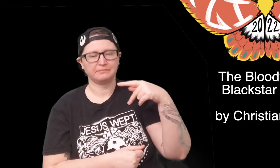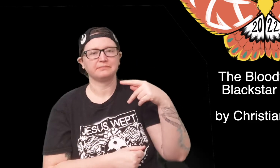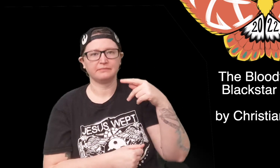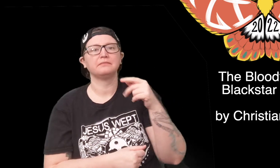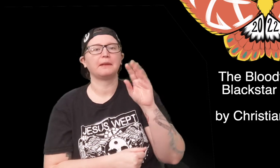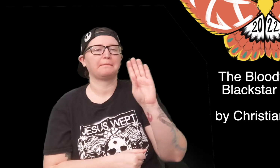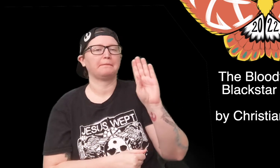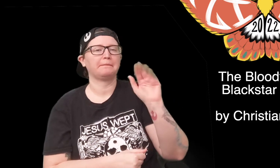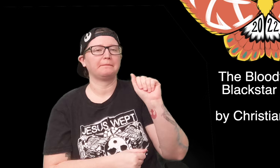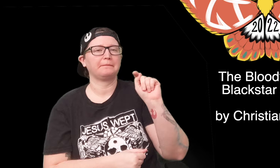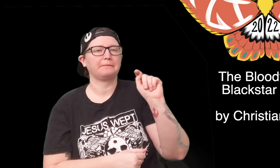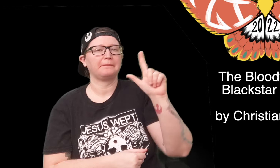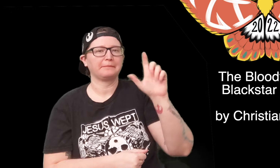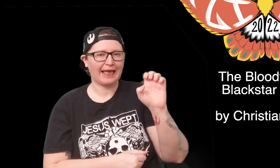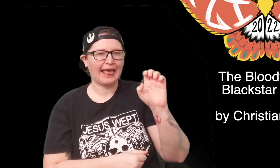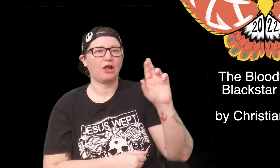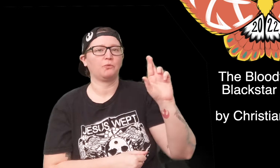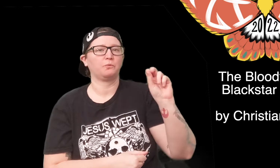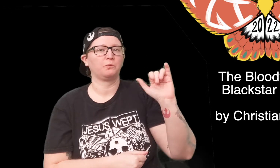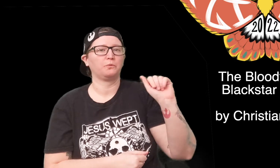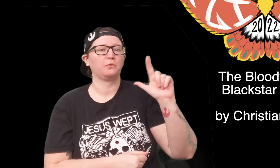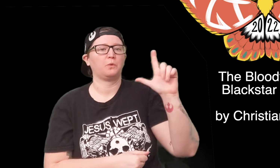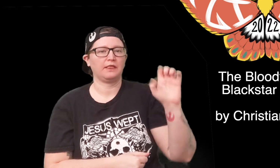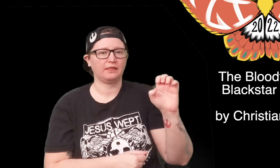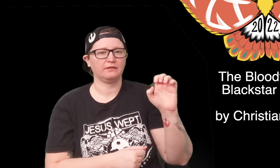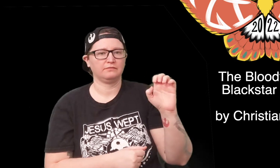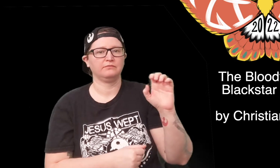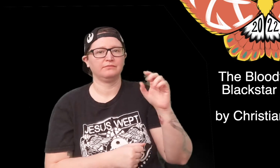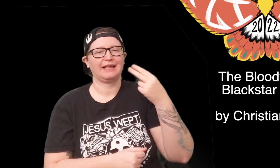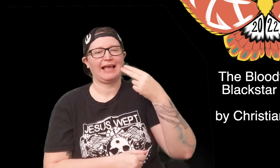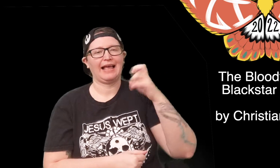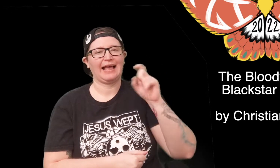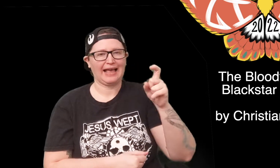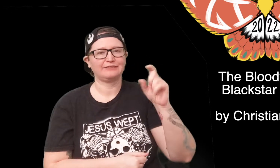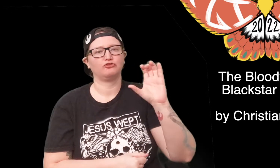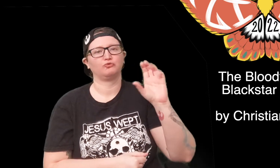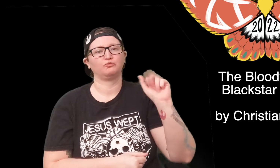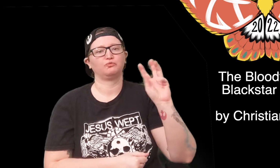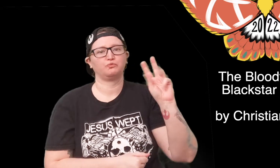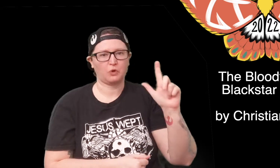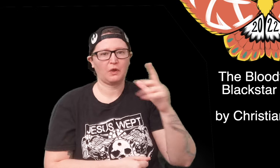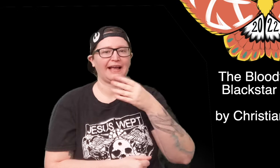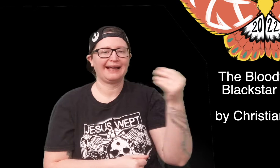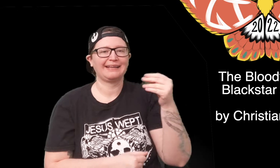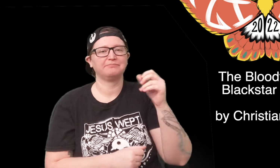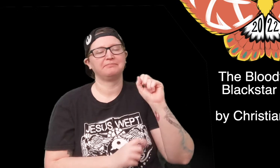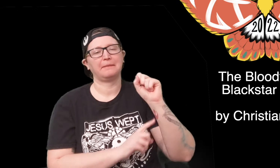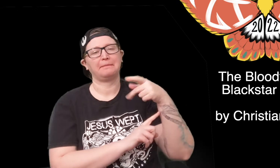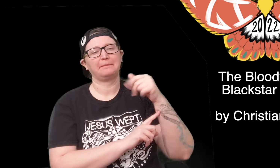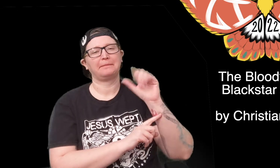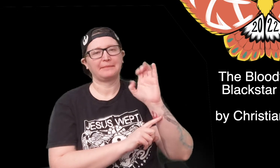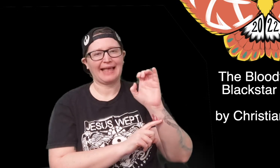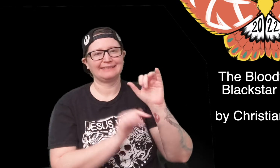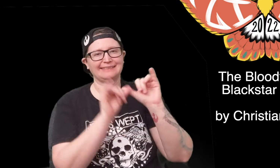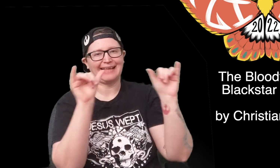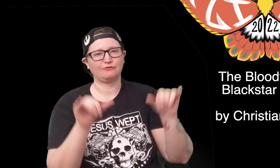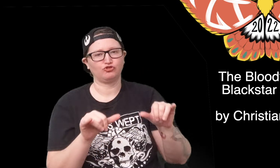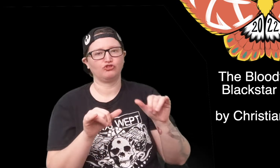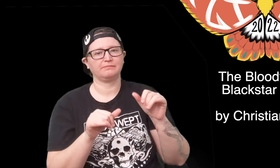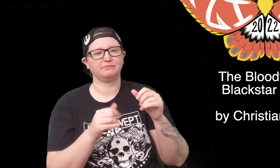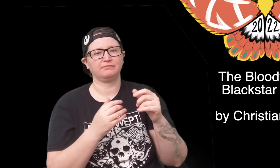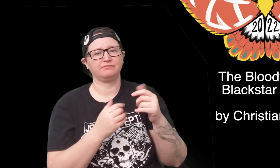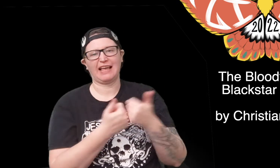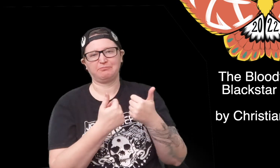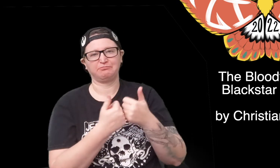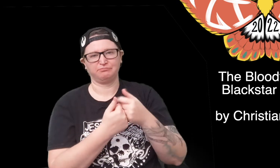This is a Mothership battle royale uh hex crawl and also space station